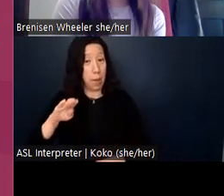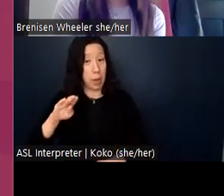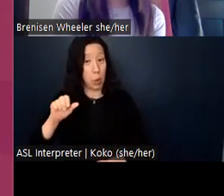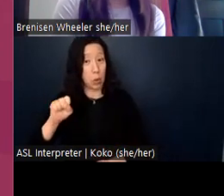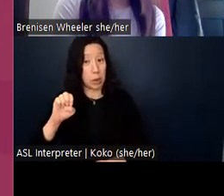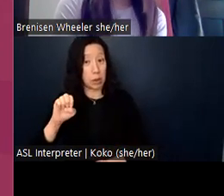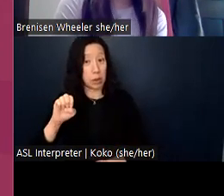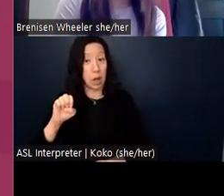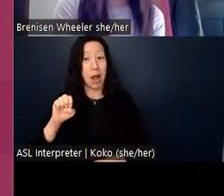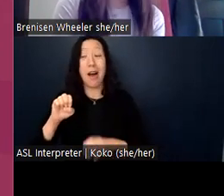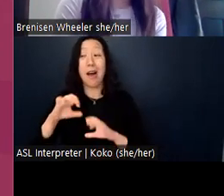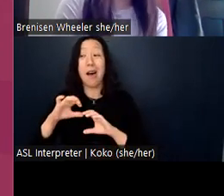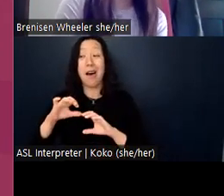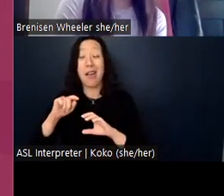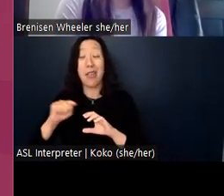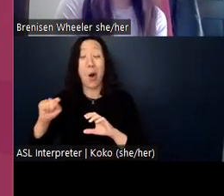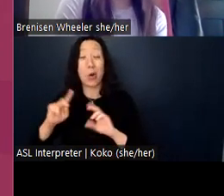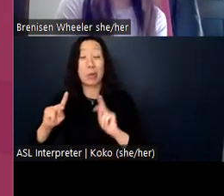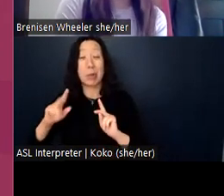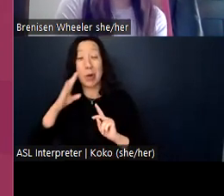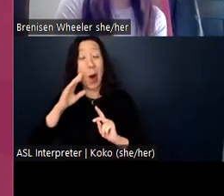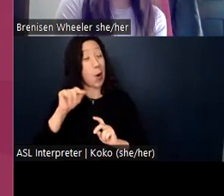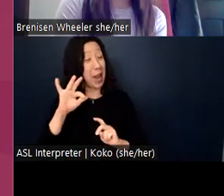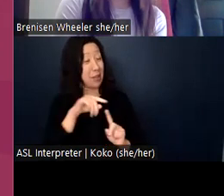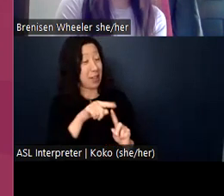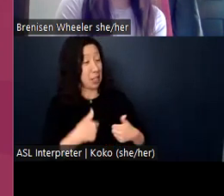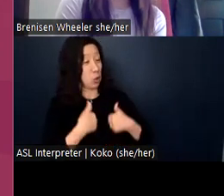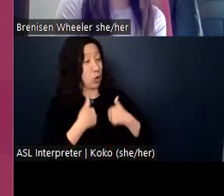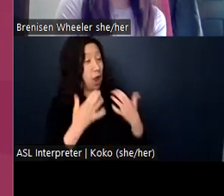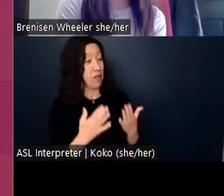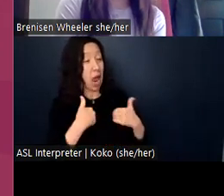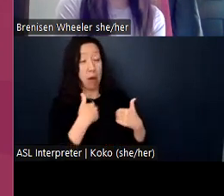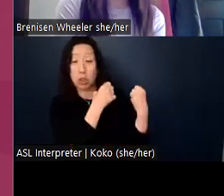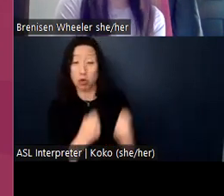they have a strong if the survivor has a strong support system, and more people are aware